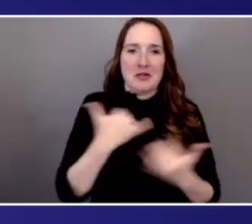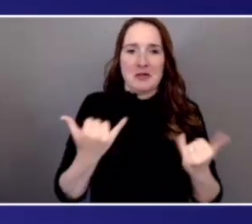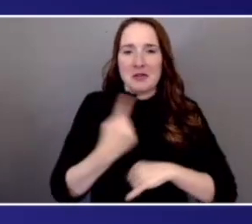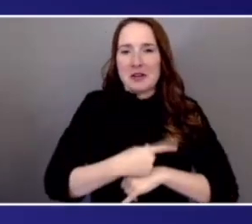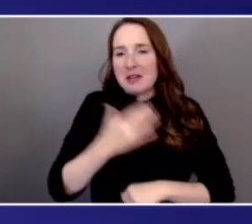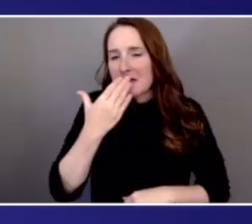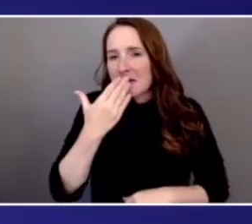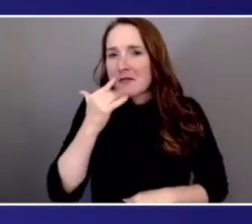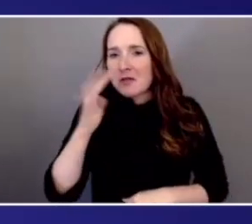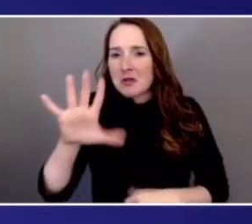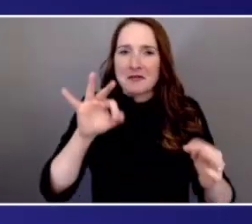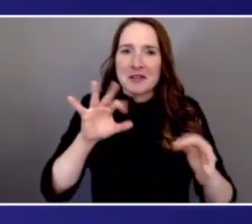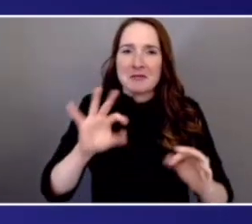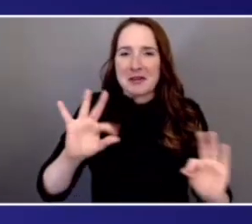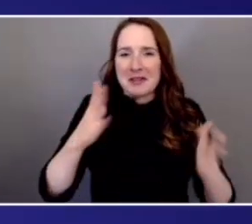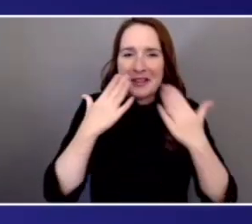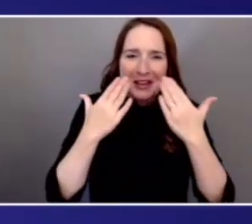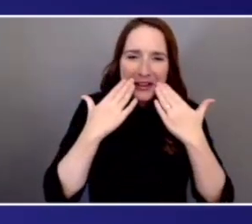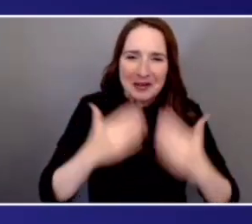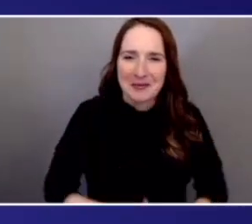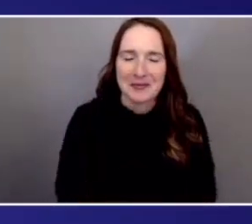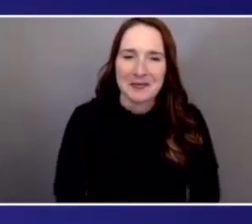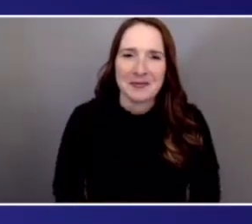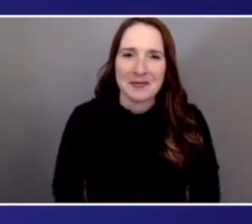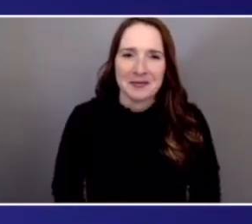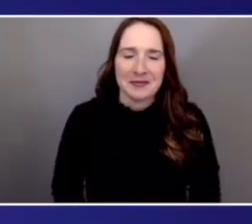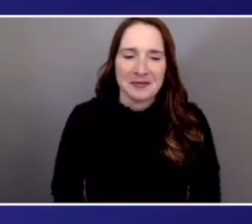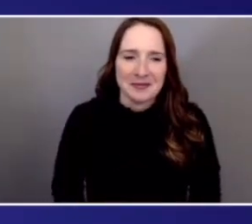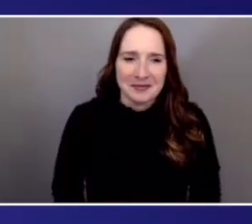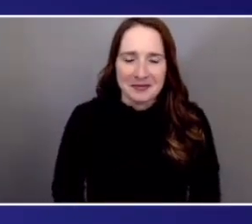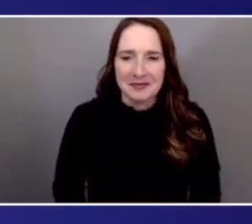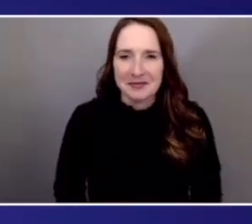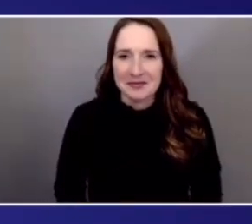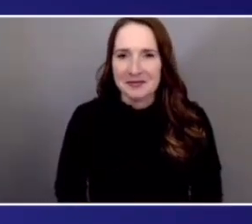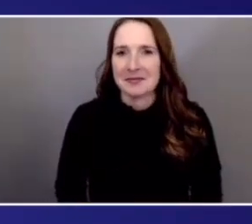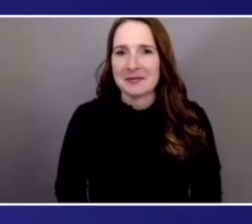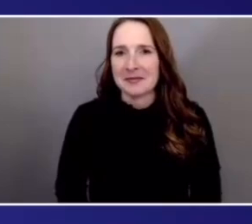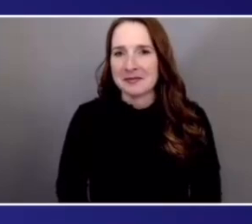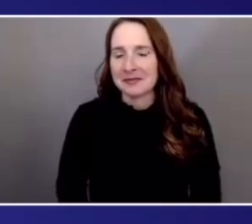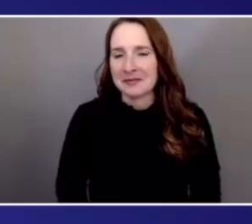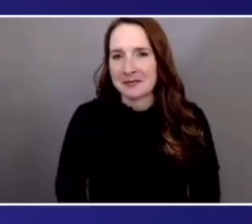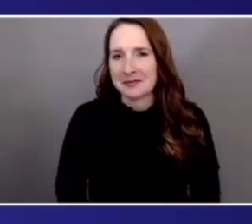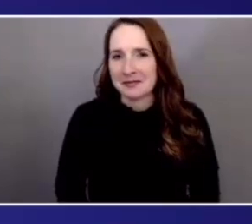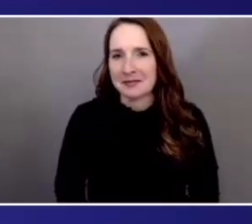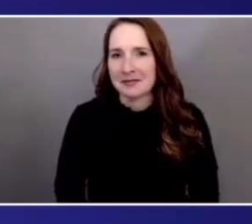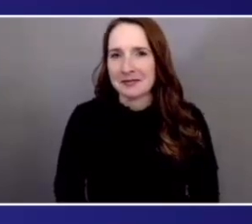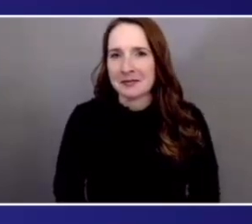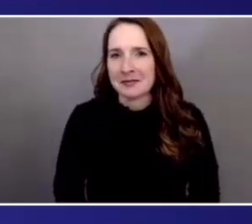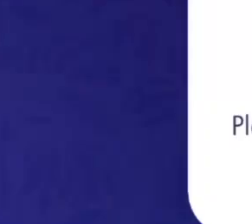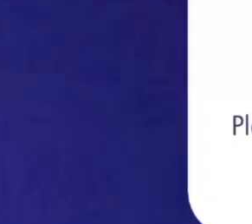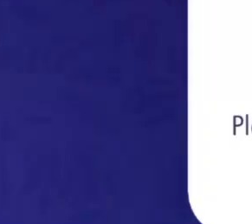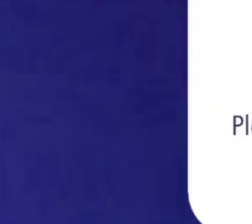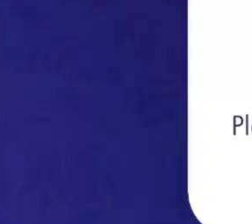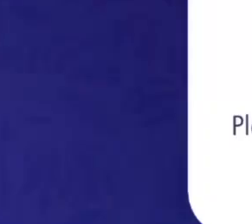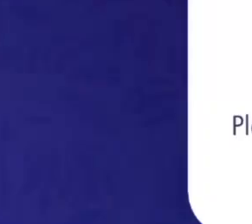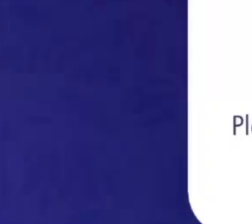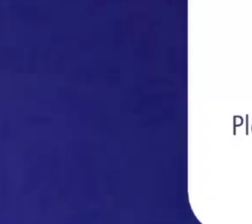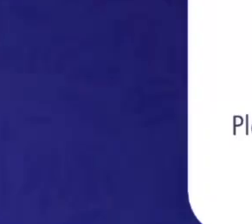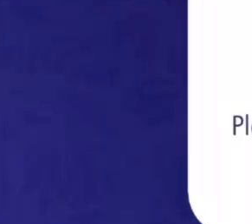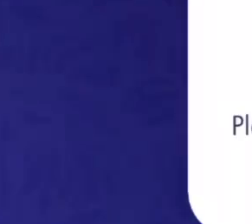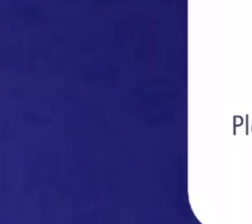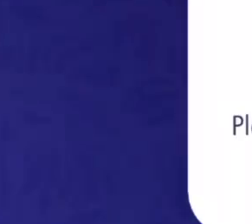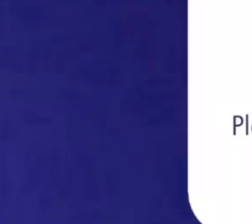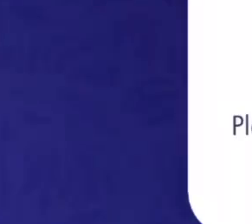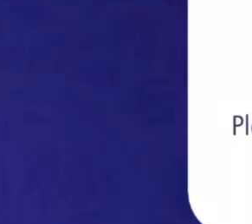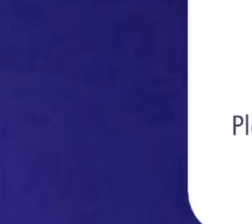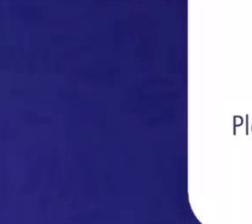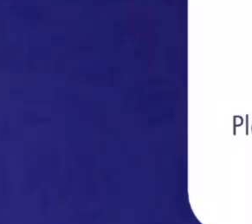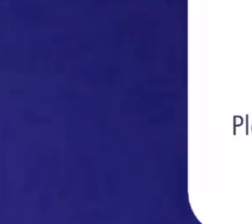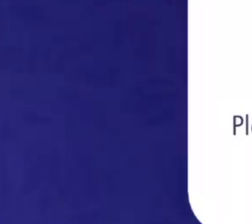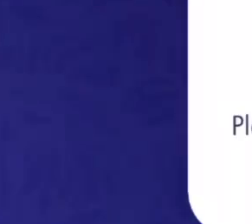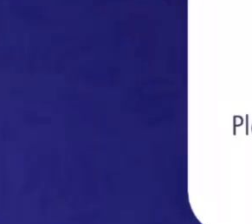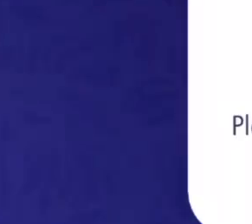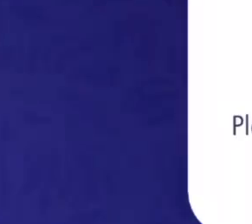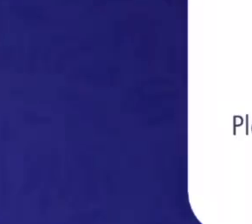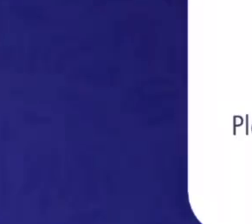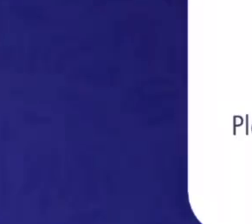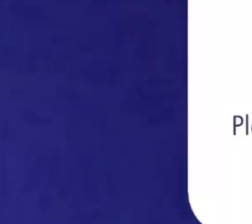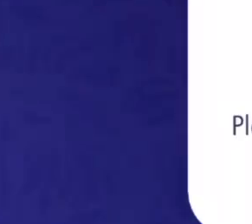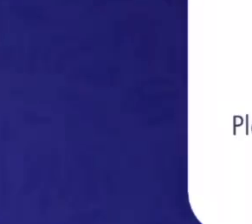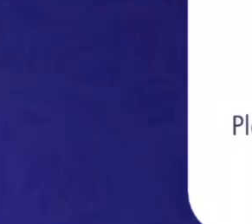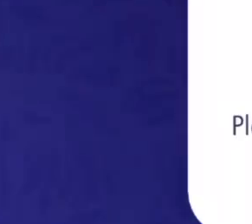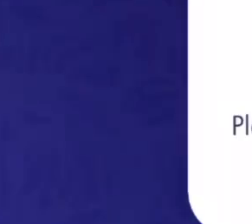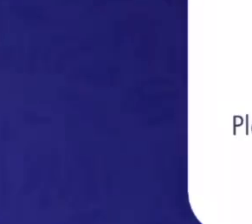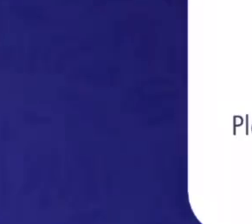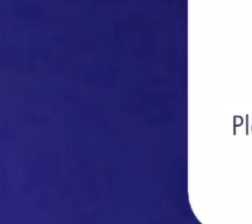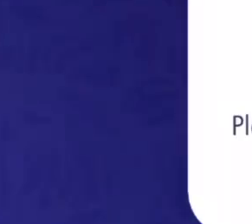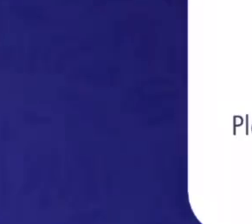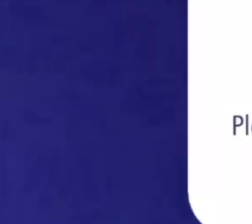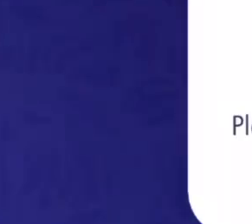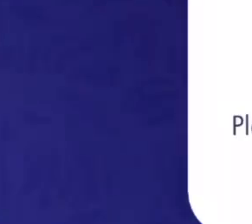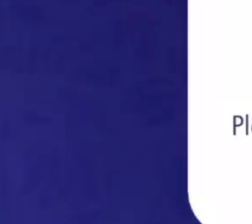Thank you for your feedback.